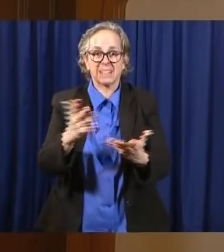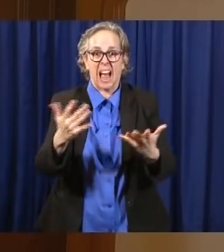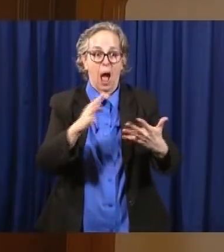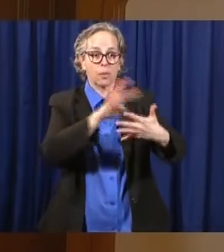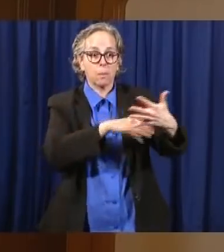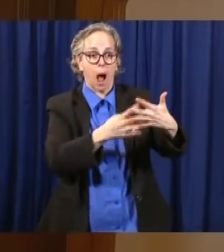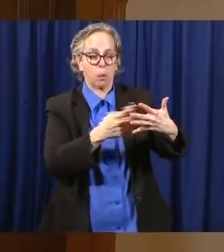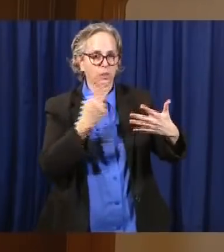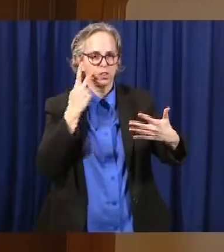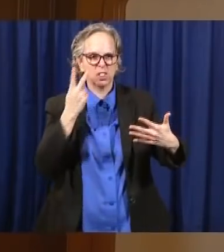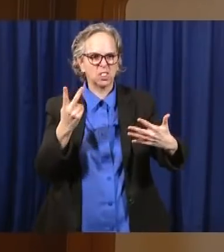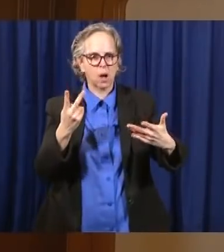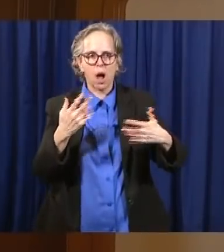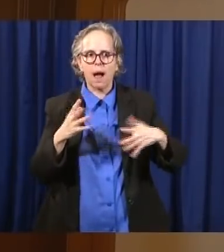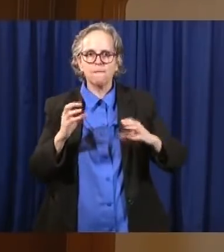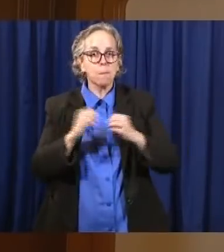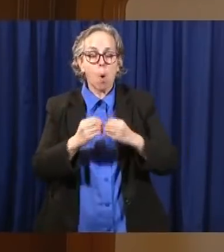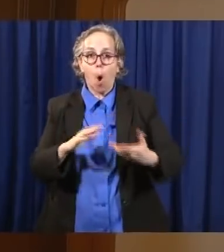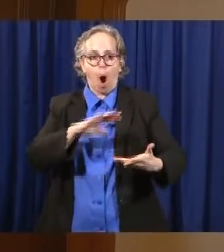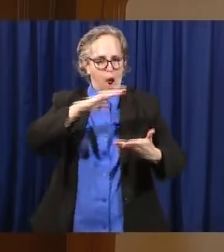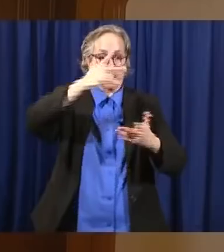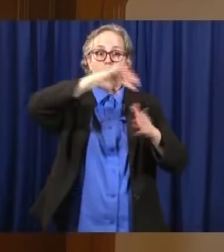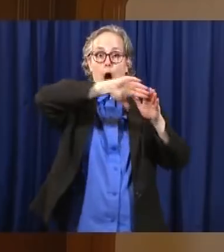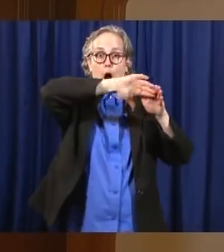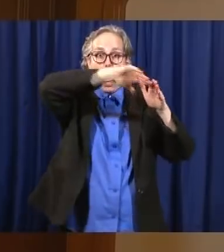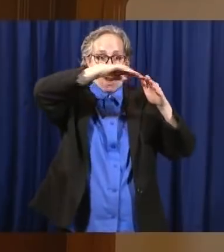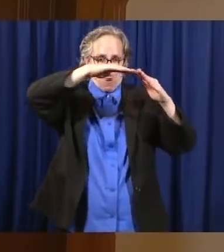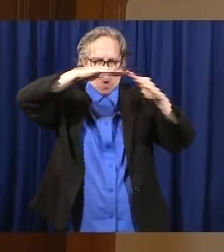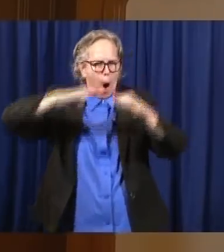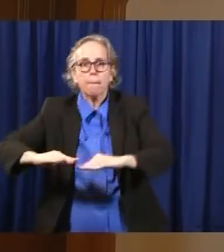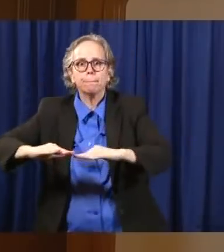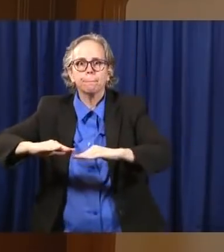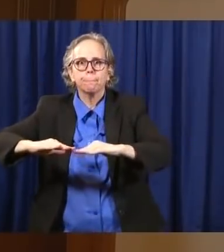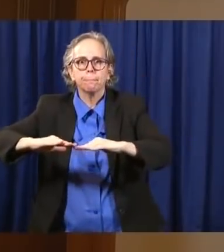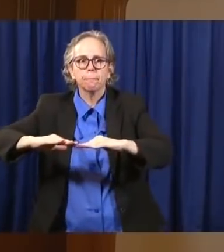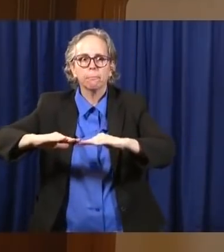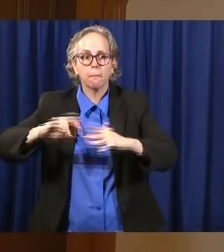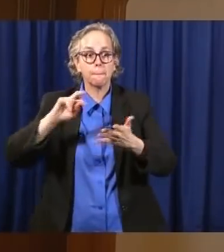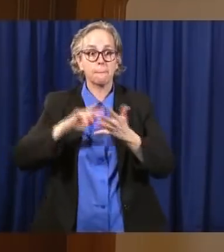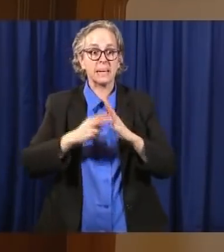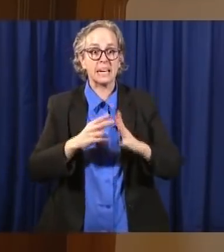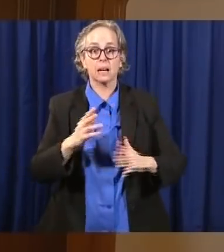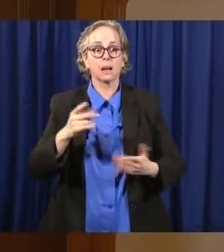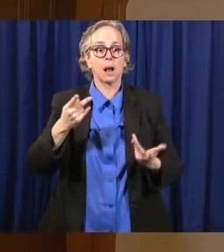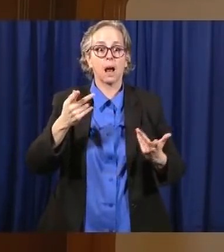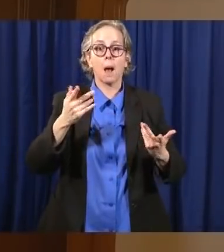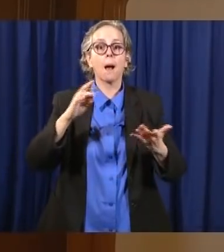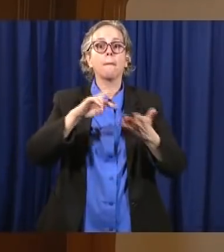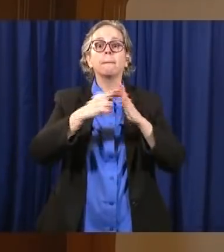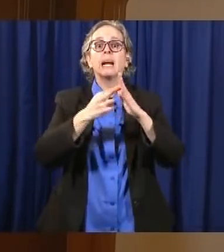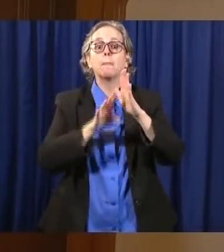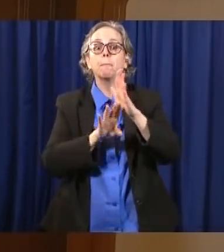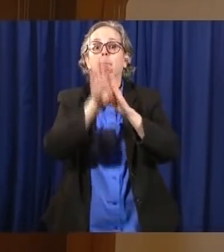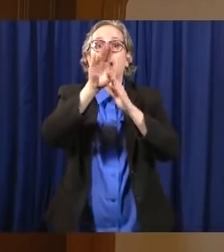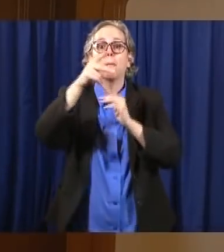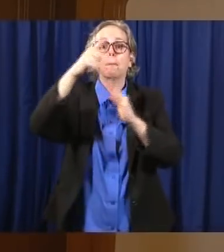OF ALL ELECTIVE SURGERIES. THESE ARE PAINFUL MEASURES BUT THEY HAVE KEPT US UNDER THE CURVE. RIGHT NOW MODELING SHOWS US